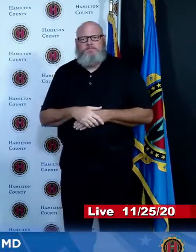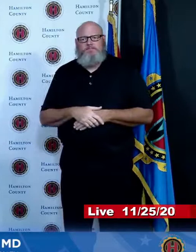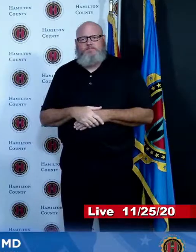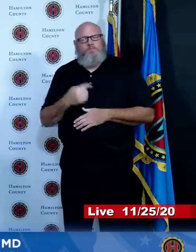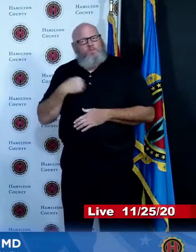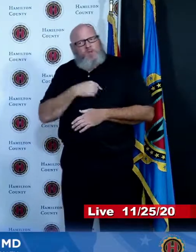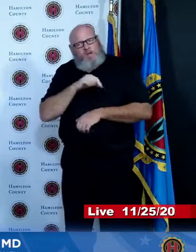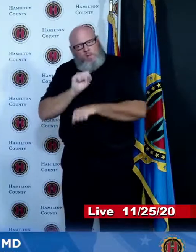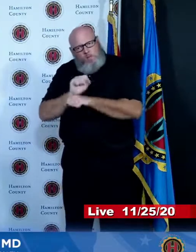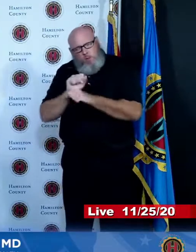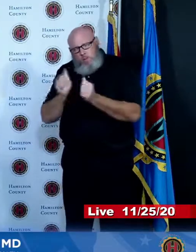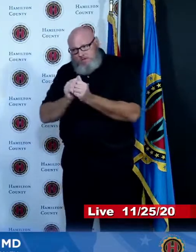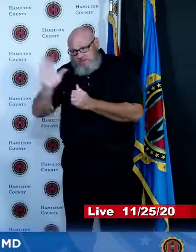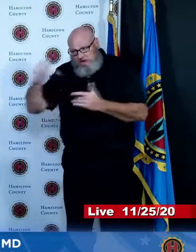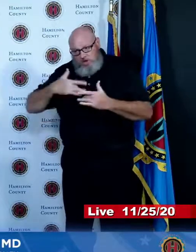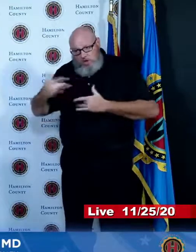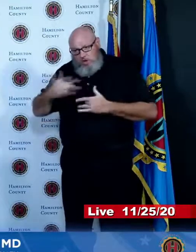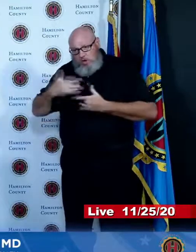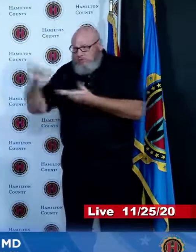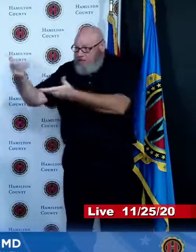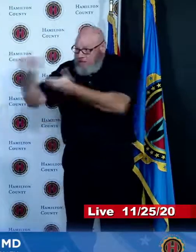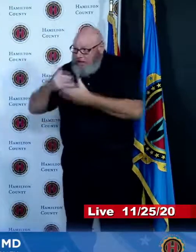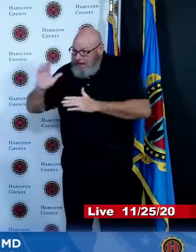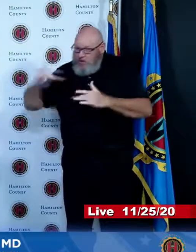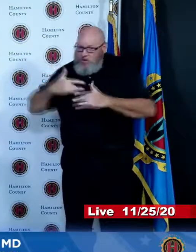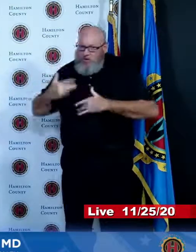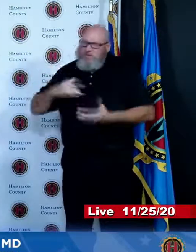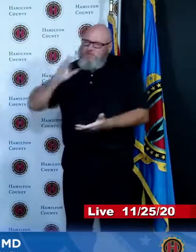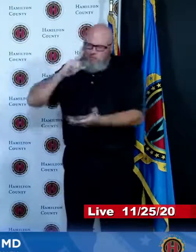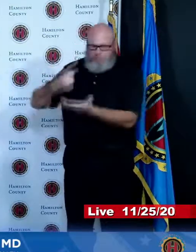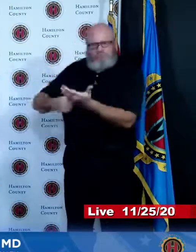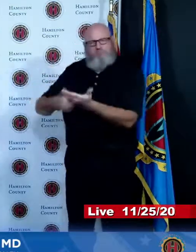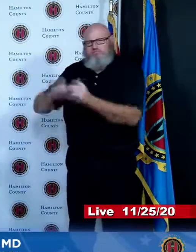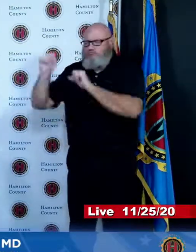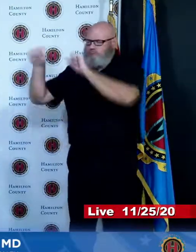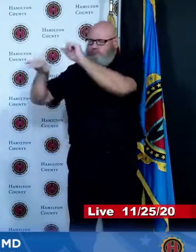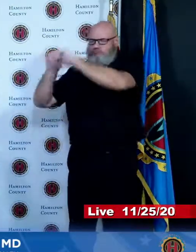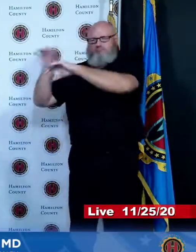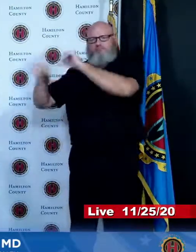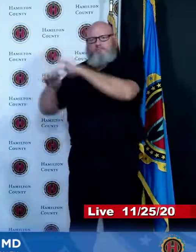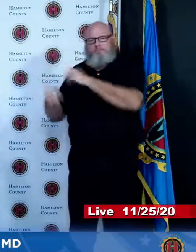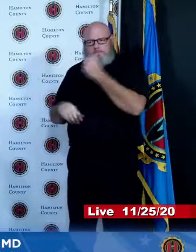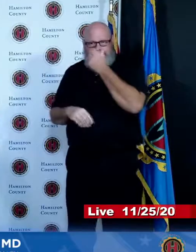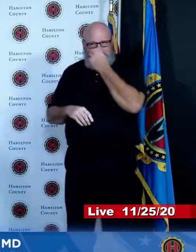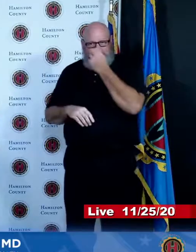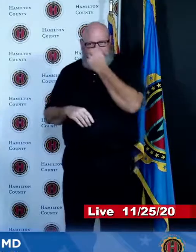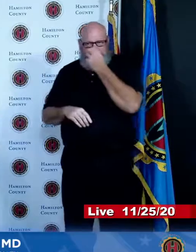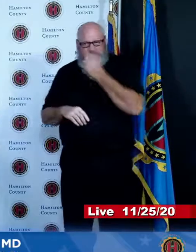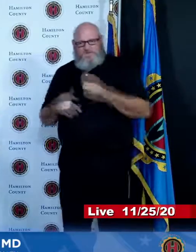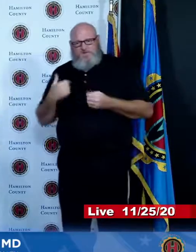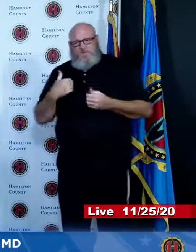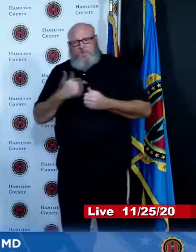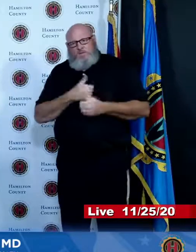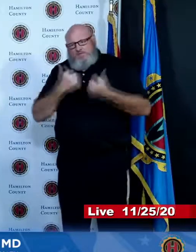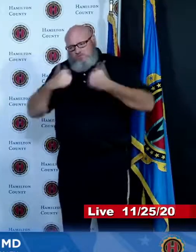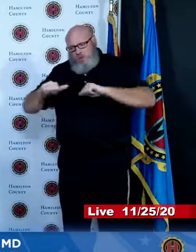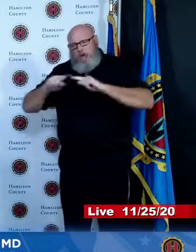about vaccines because I know they're trying to do their best to protect their children and they're they're doing the best they can I think you know if you're